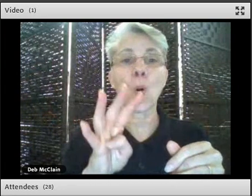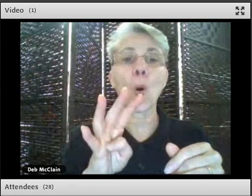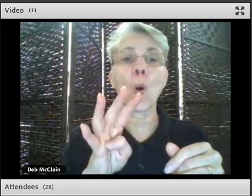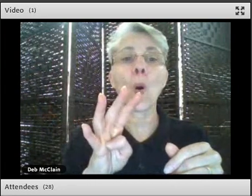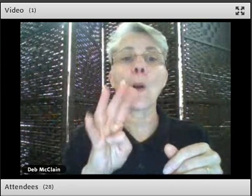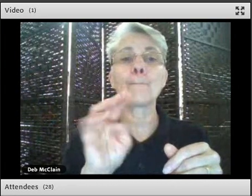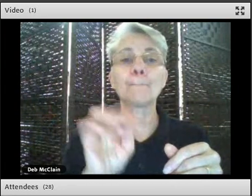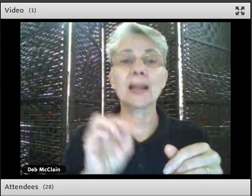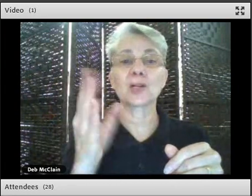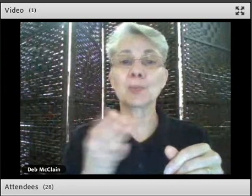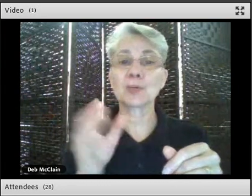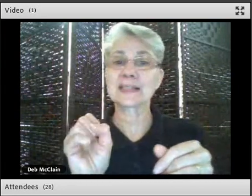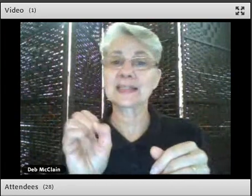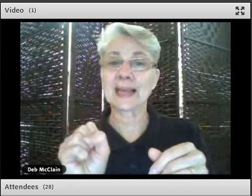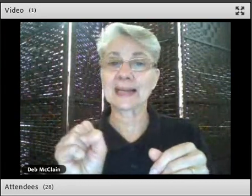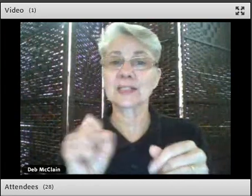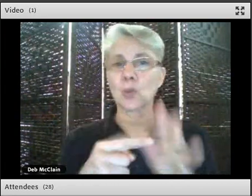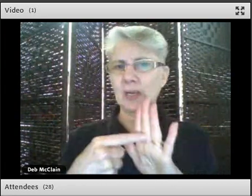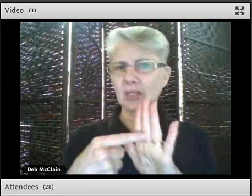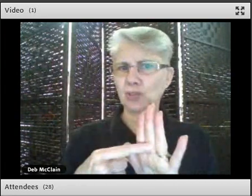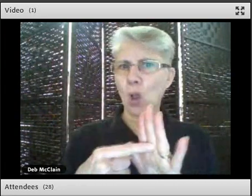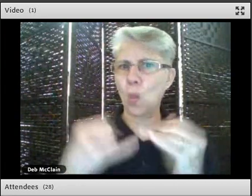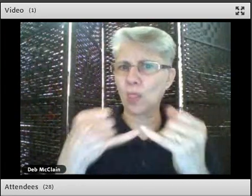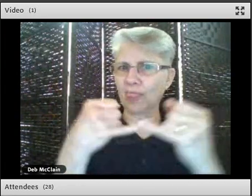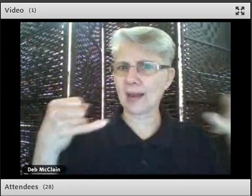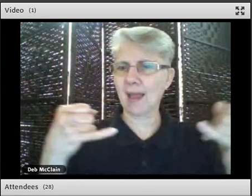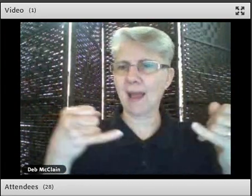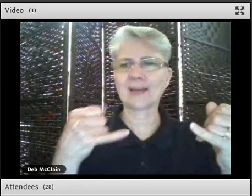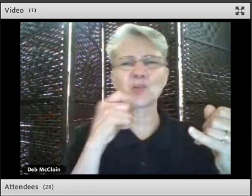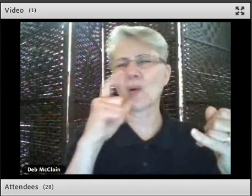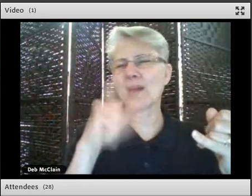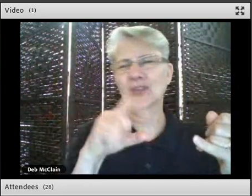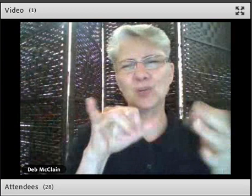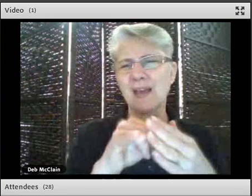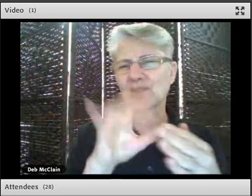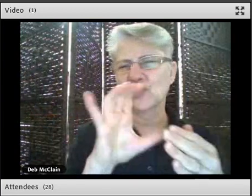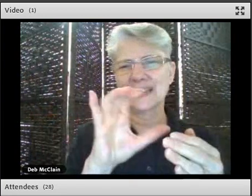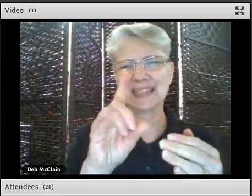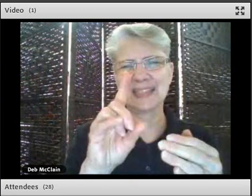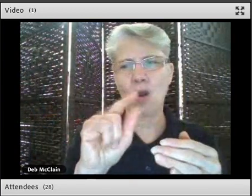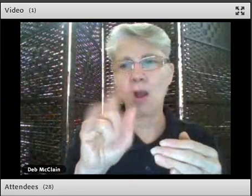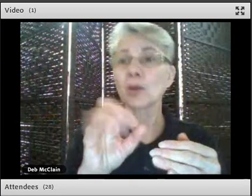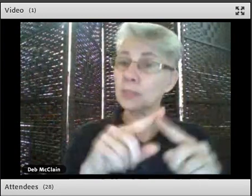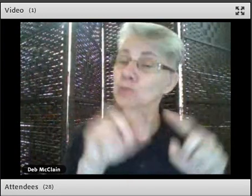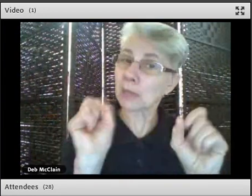but you can if you so desire. It's not wrong.